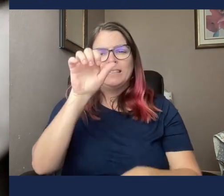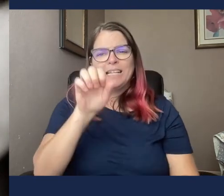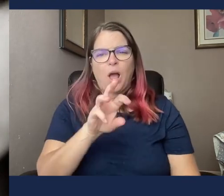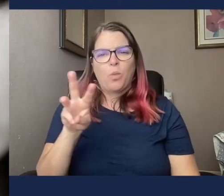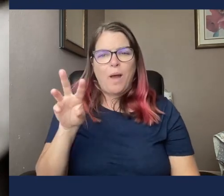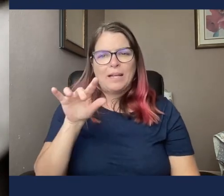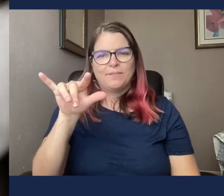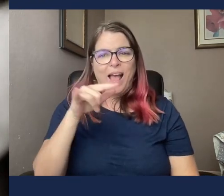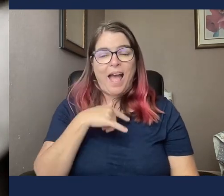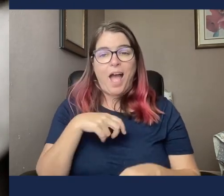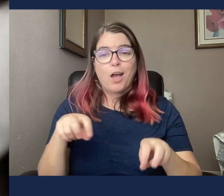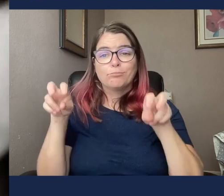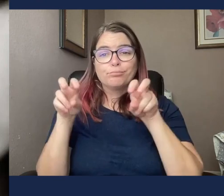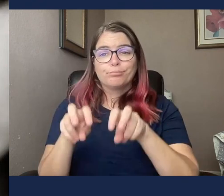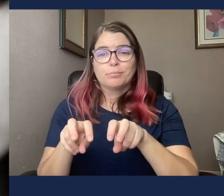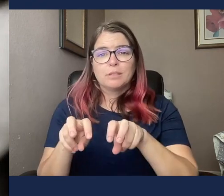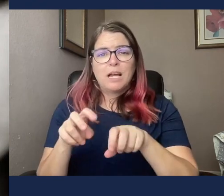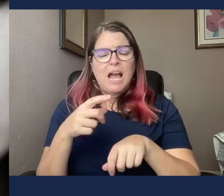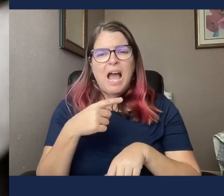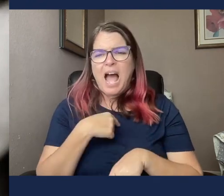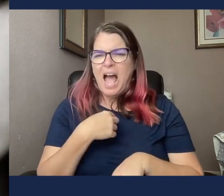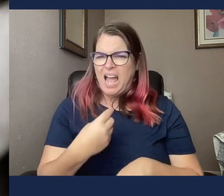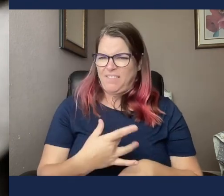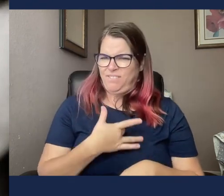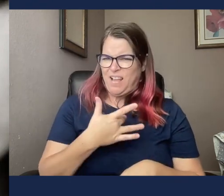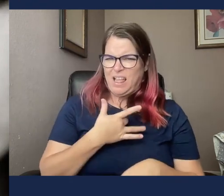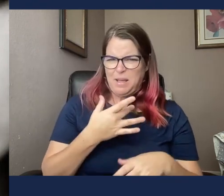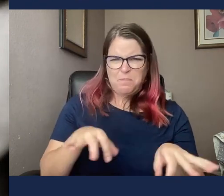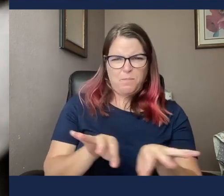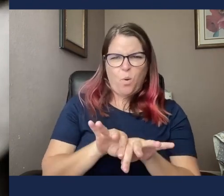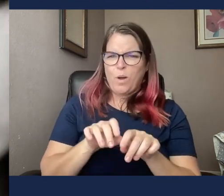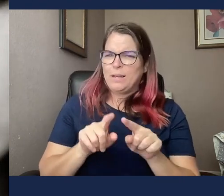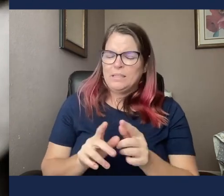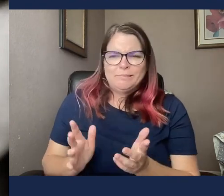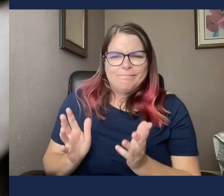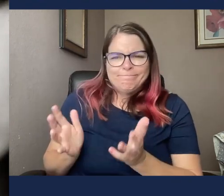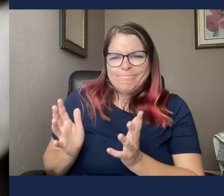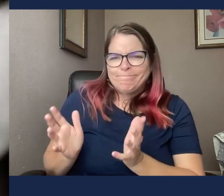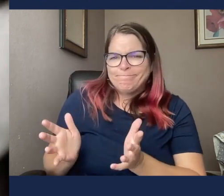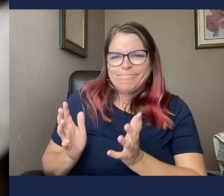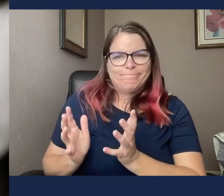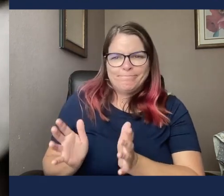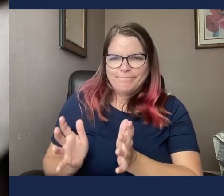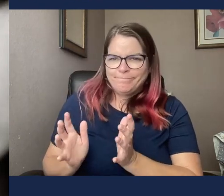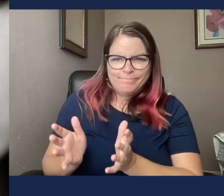institute for social policy and understanding, has been doing